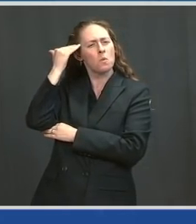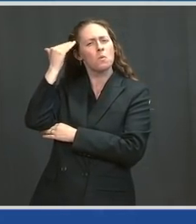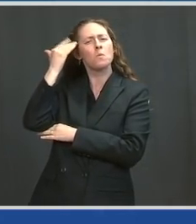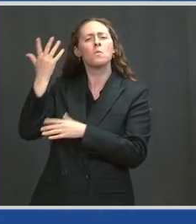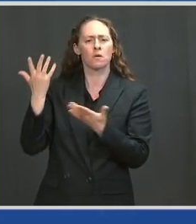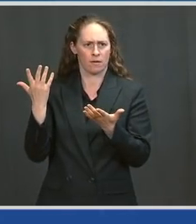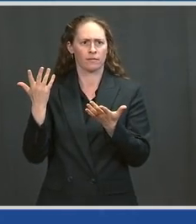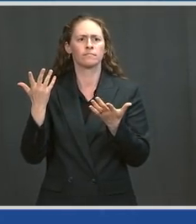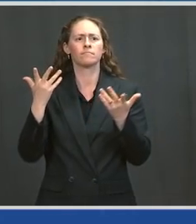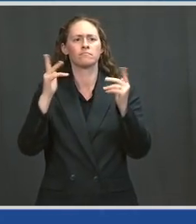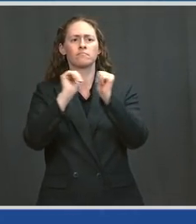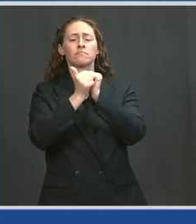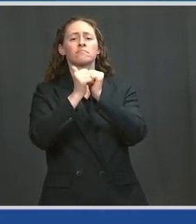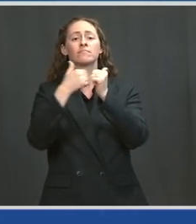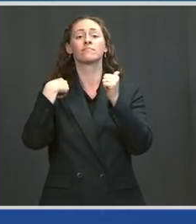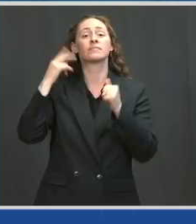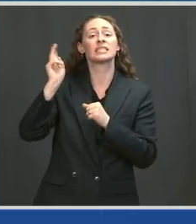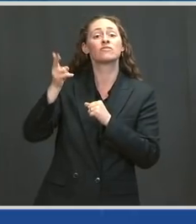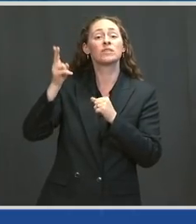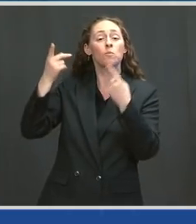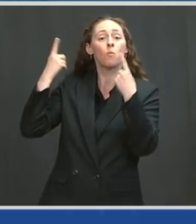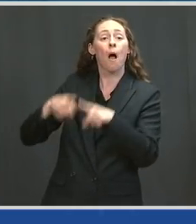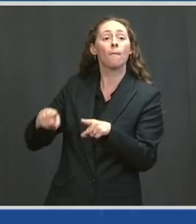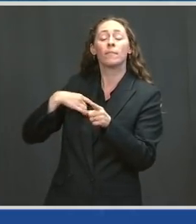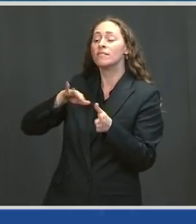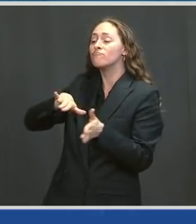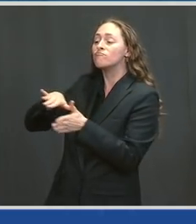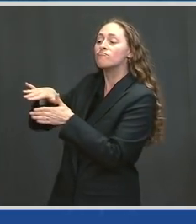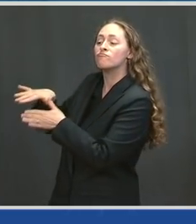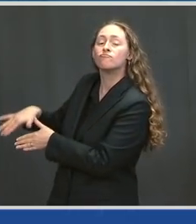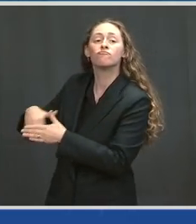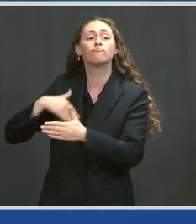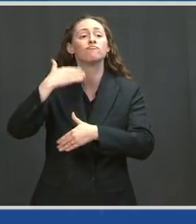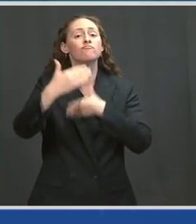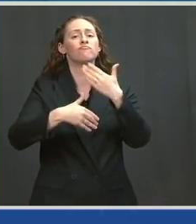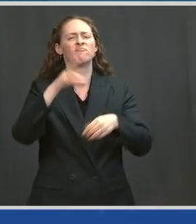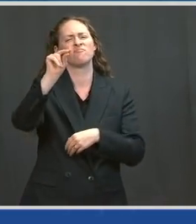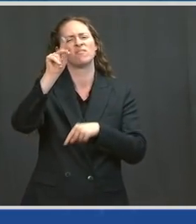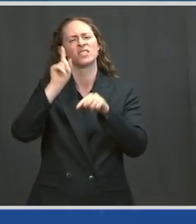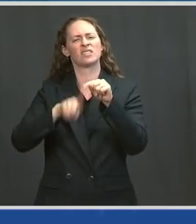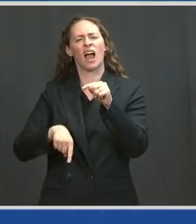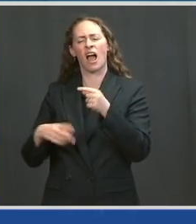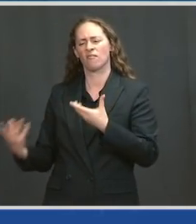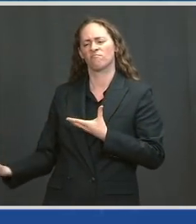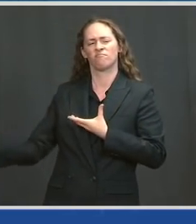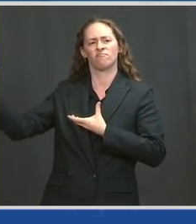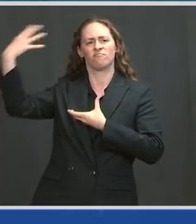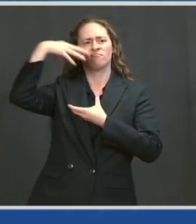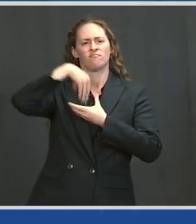Just as there are survivors still with us today from this tragic event.